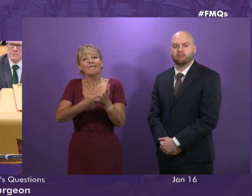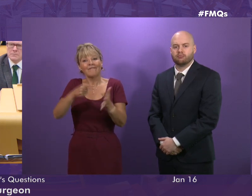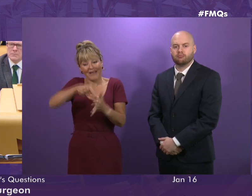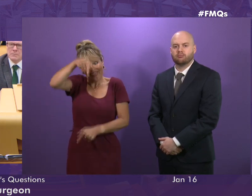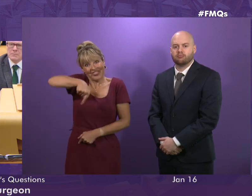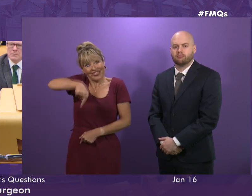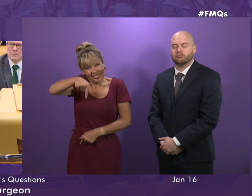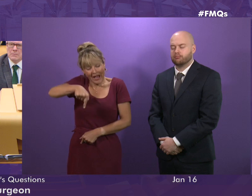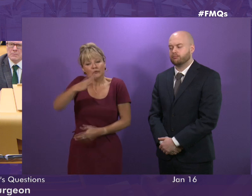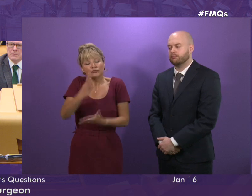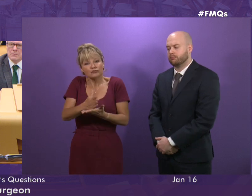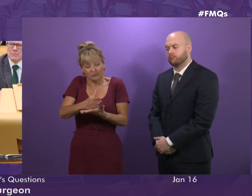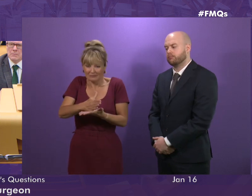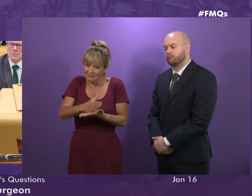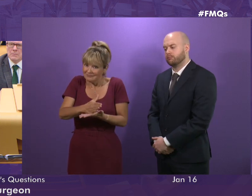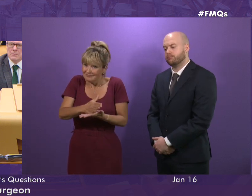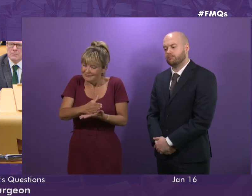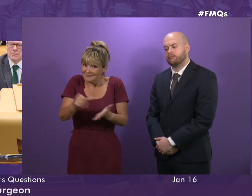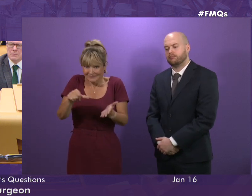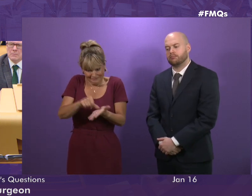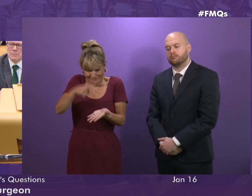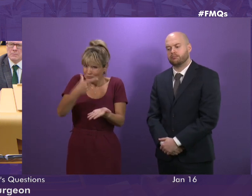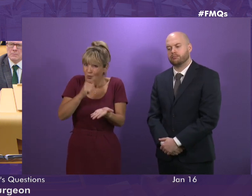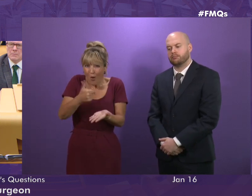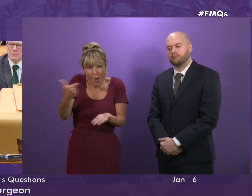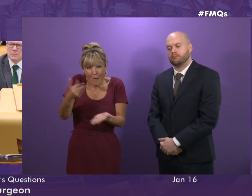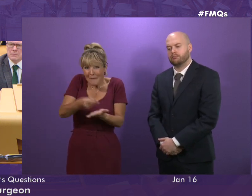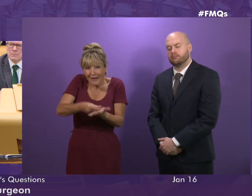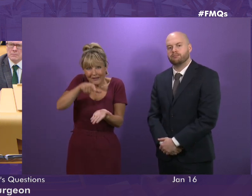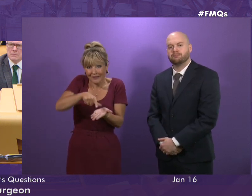welfare fund is under pressure in many parts of the country because of the increasing demand